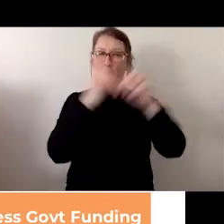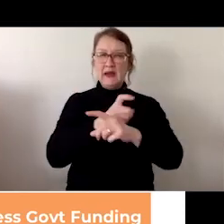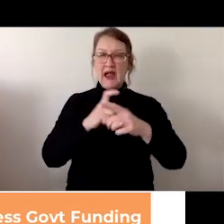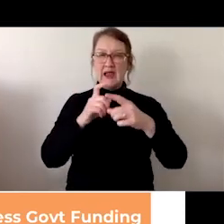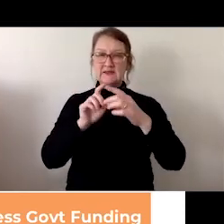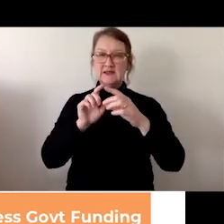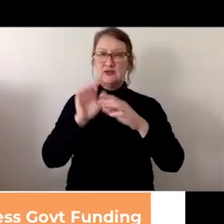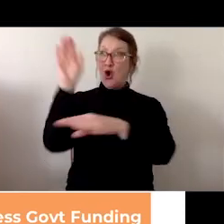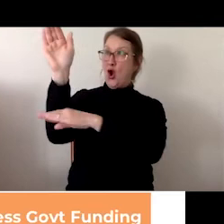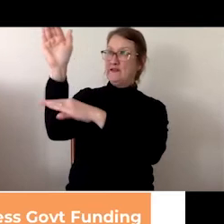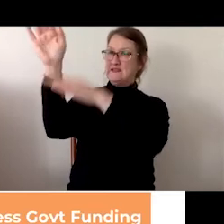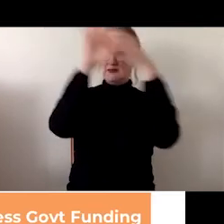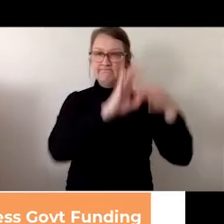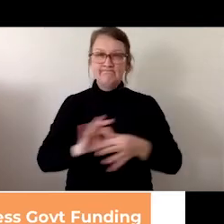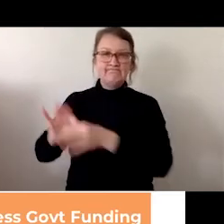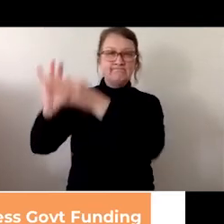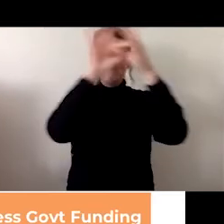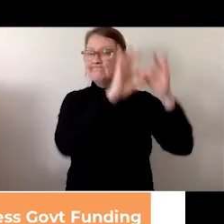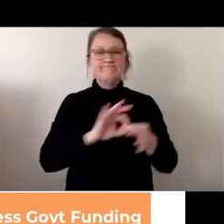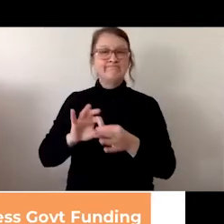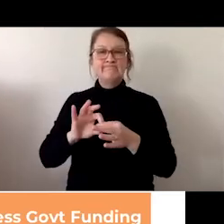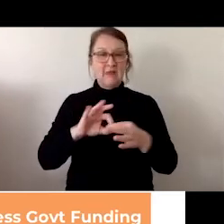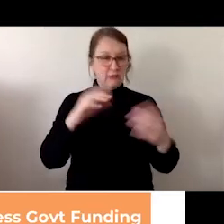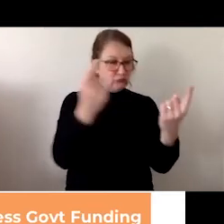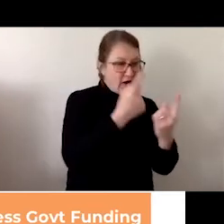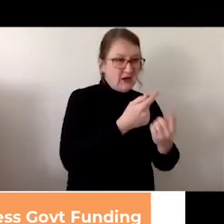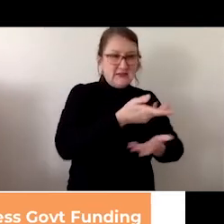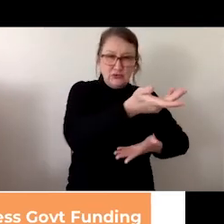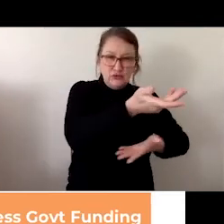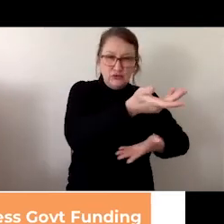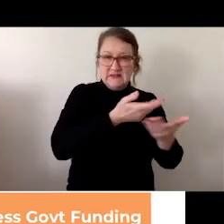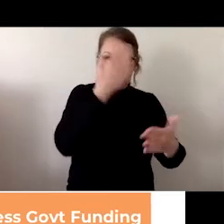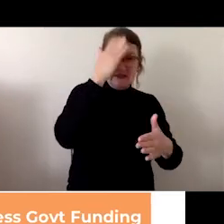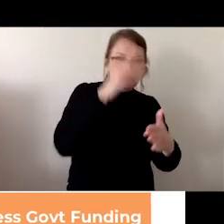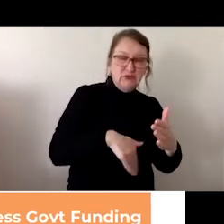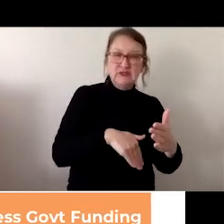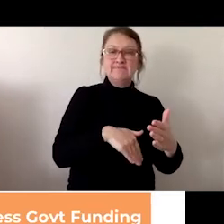creating more products and services. We can take a whole-of-community